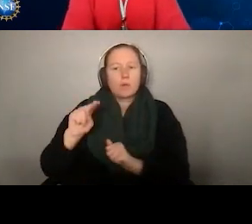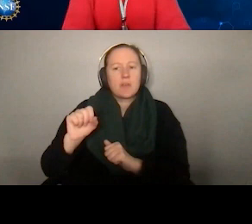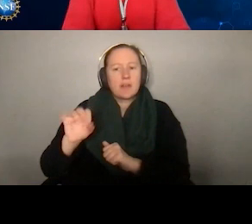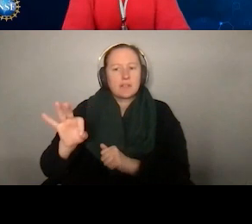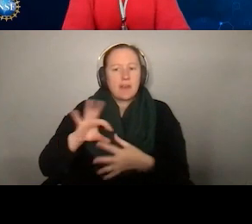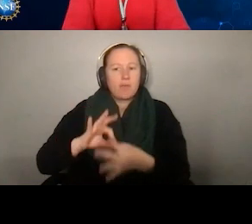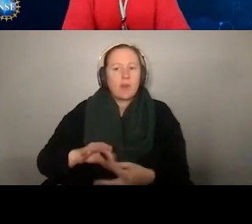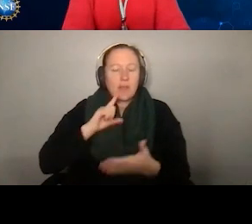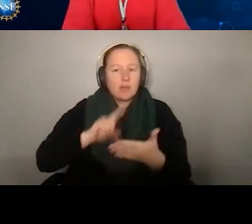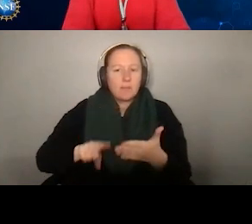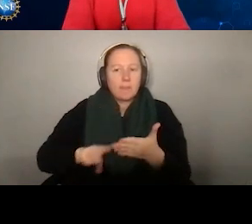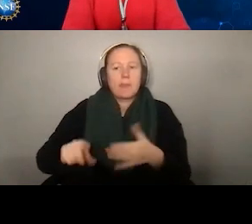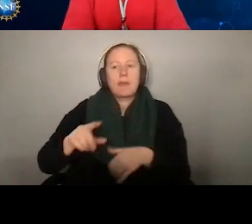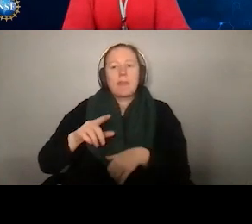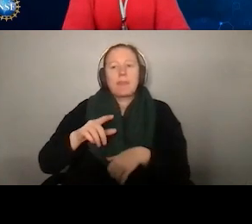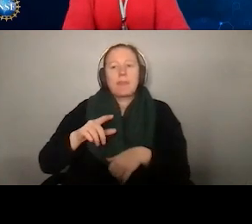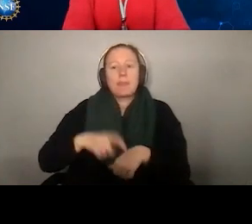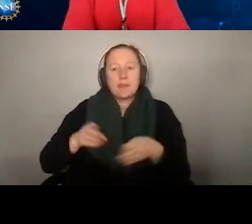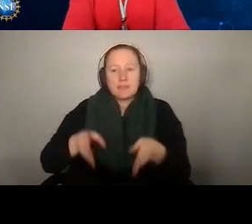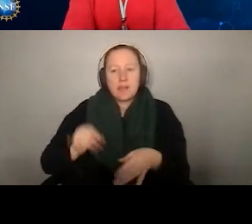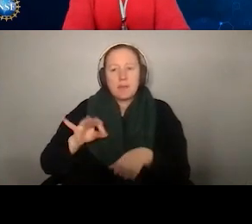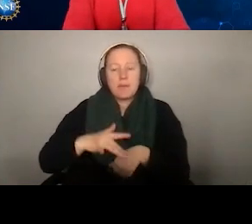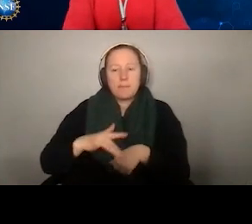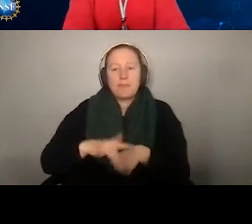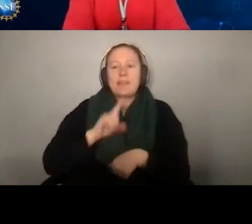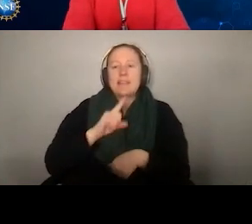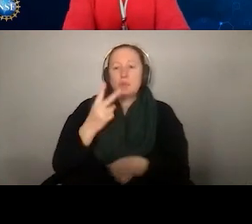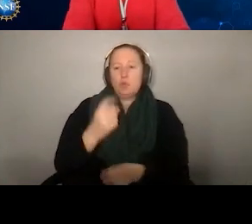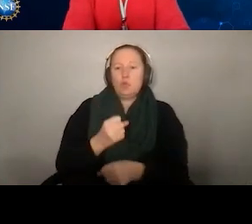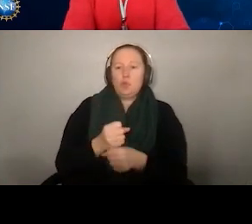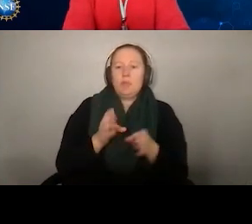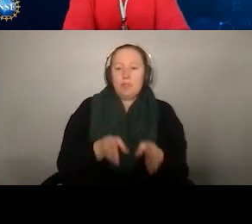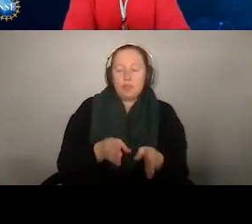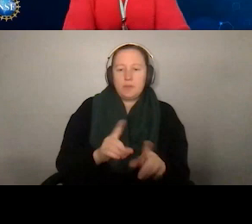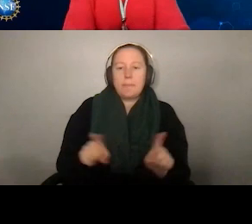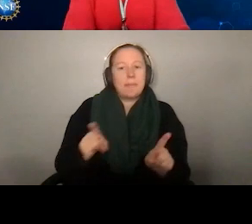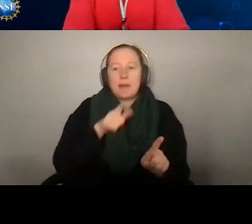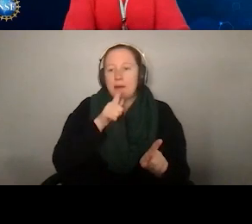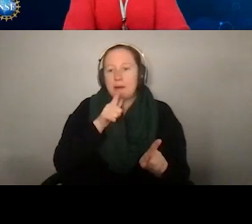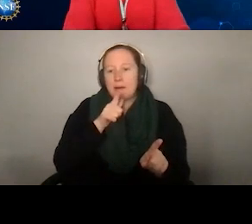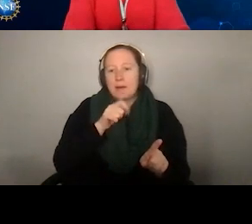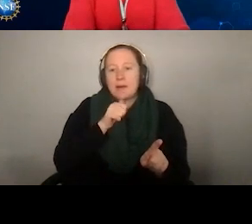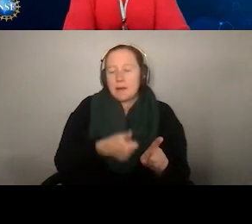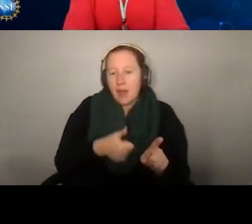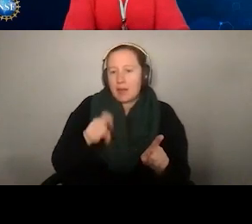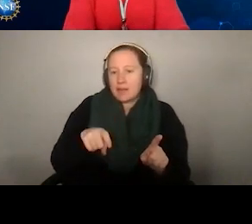the period of availability is a two-year period, but not necessarily 24 months.